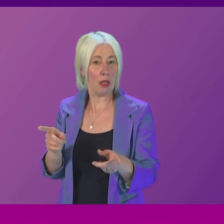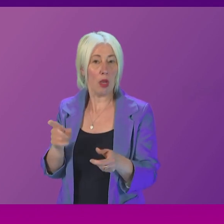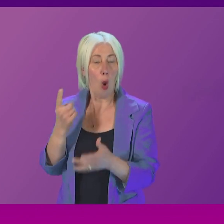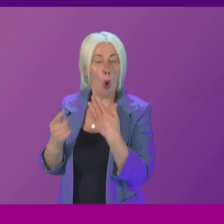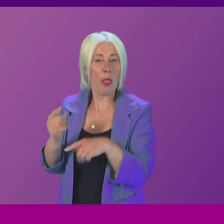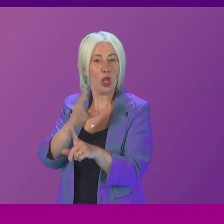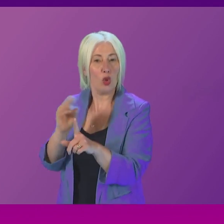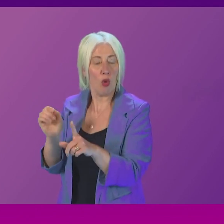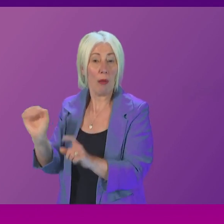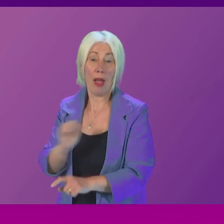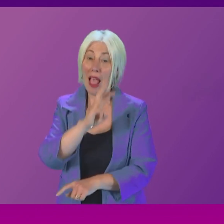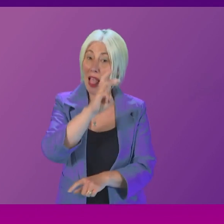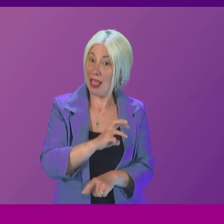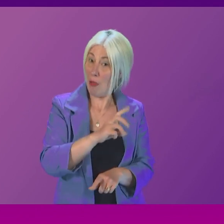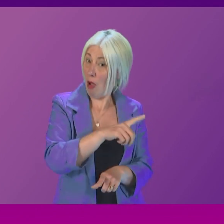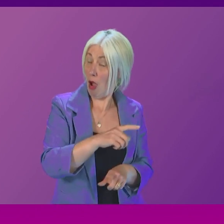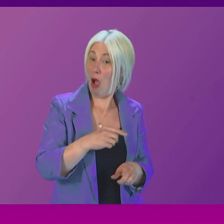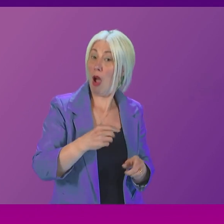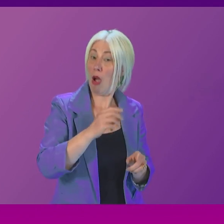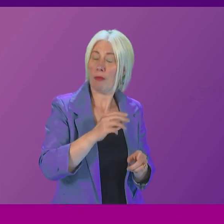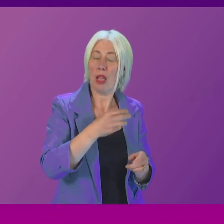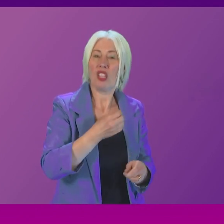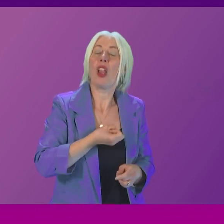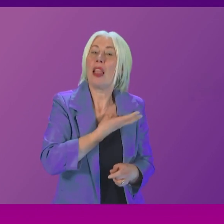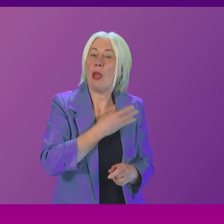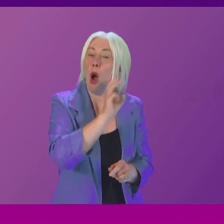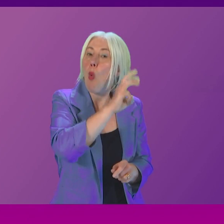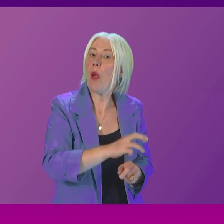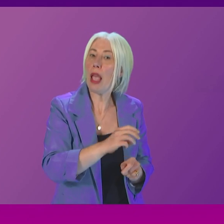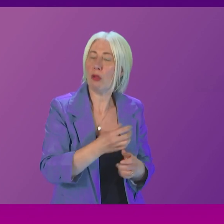Labour in Wales shares Scotland’s anger about the treatment of devolved Parliaments